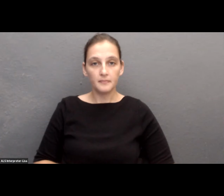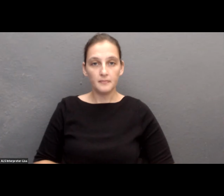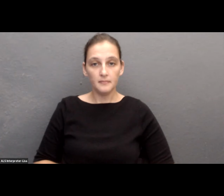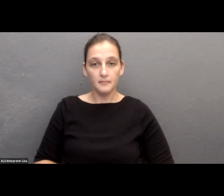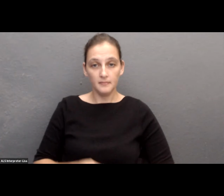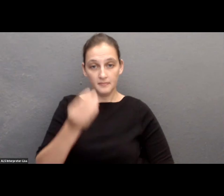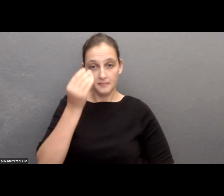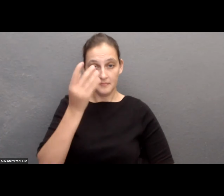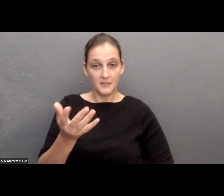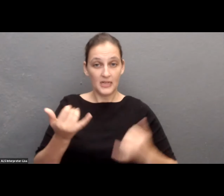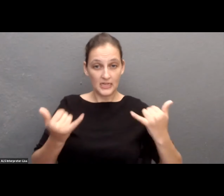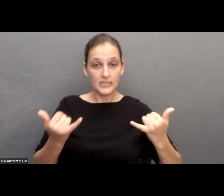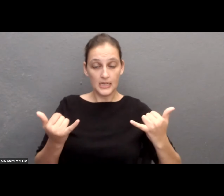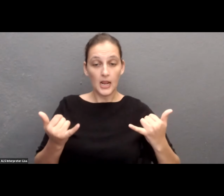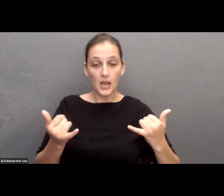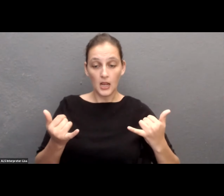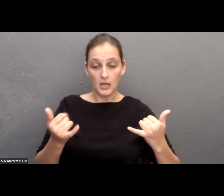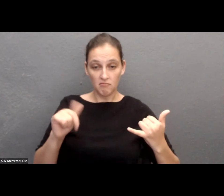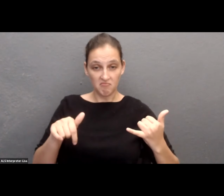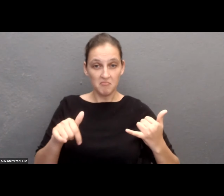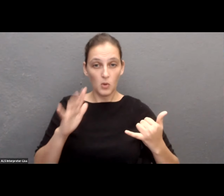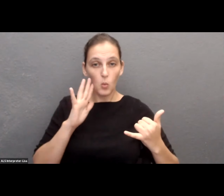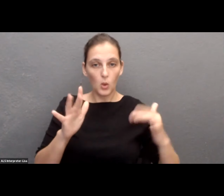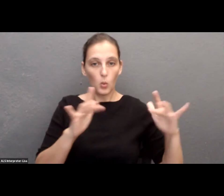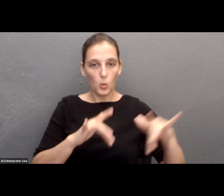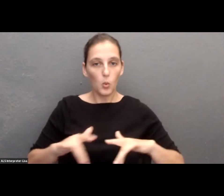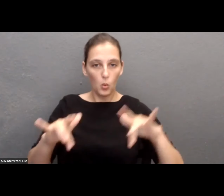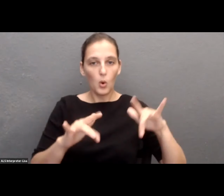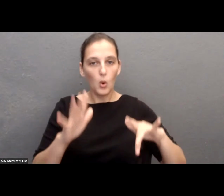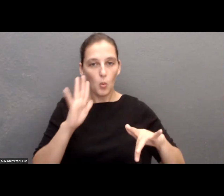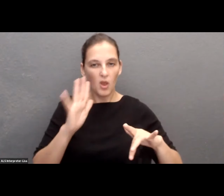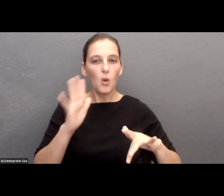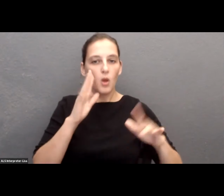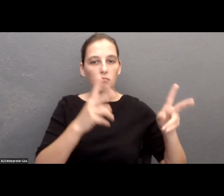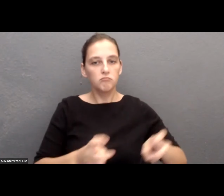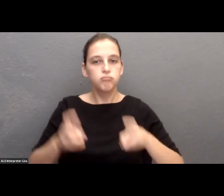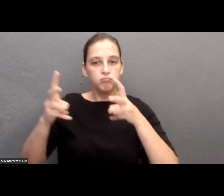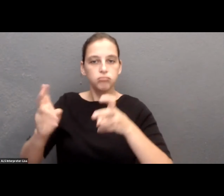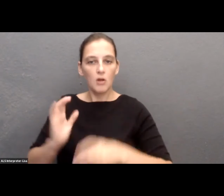is being recorded and we will make it available on our website here in the next week or